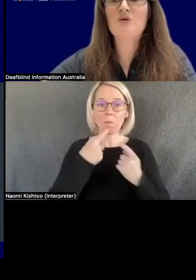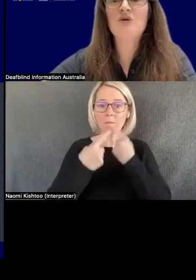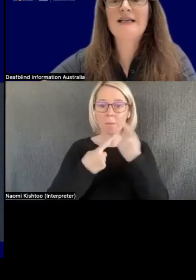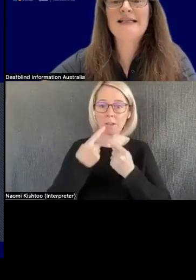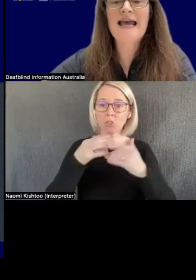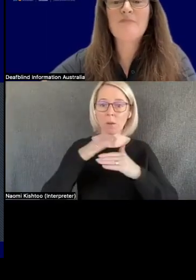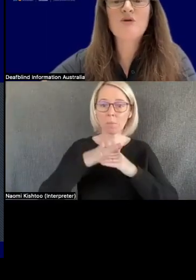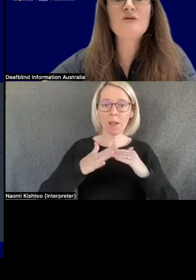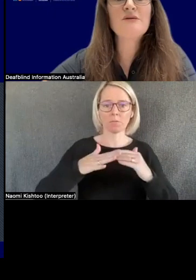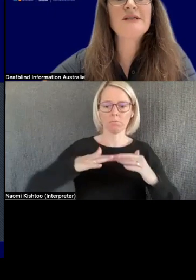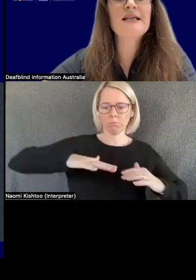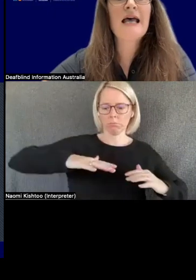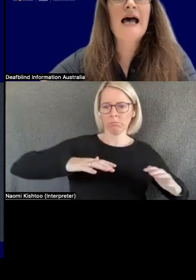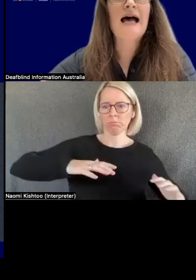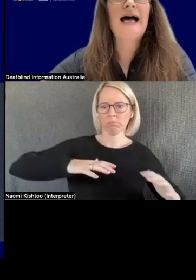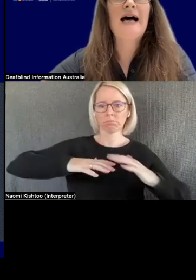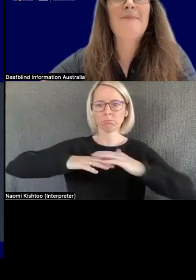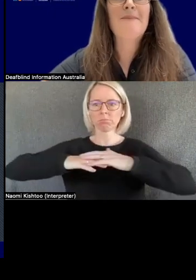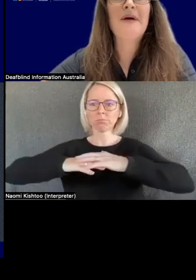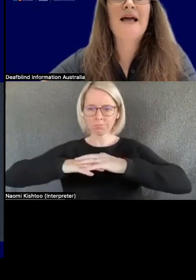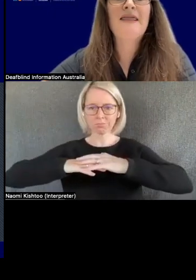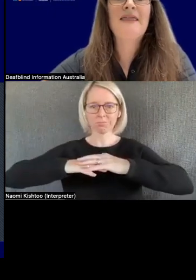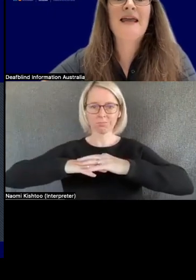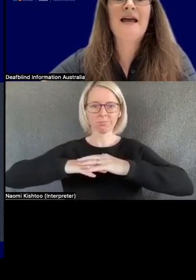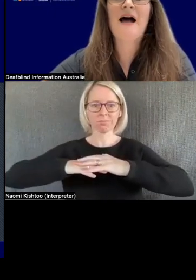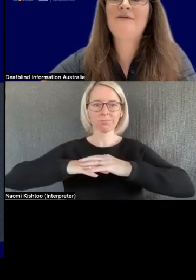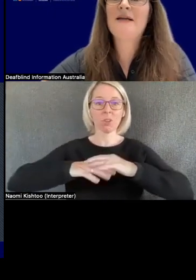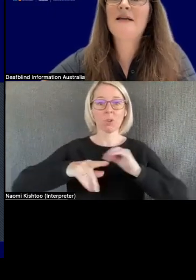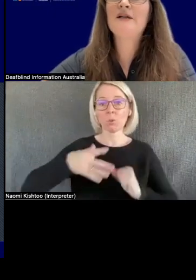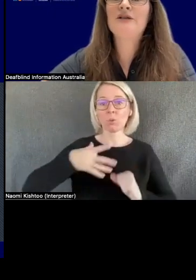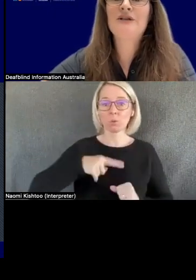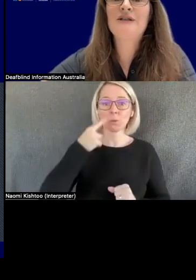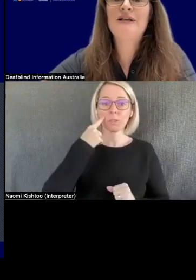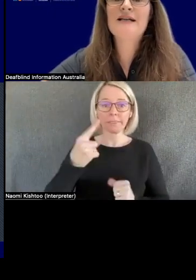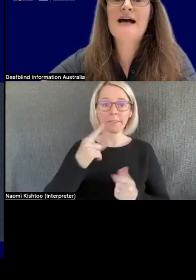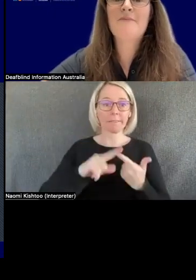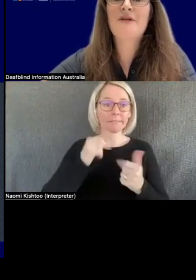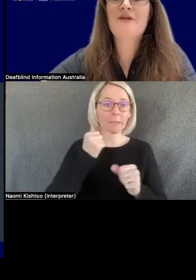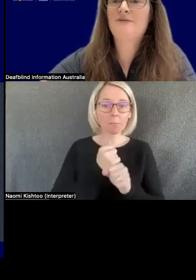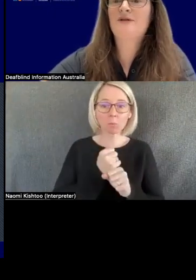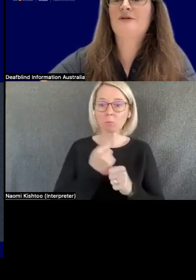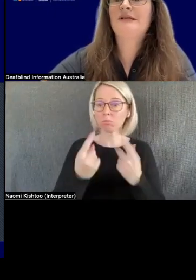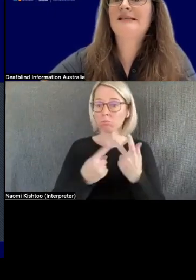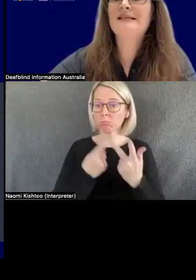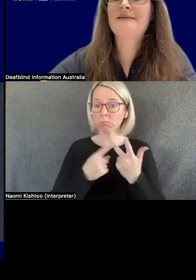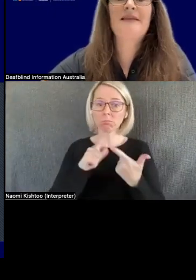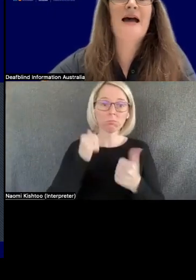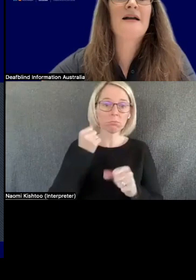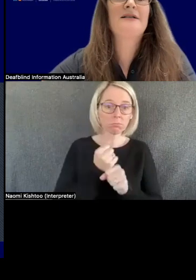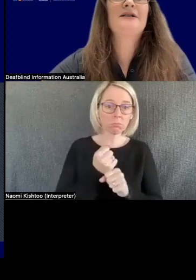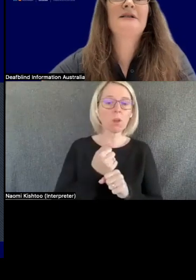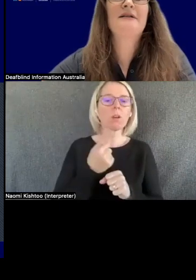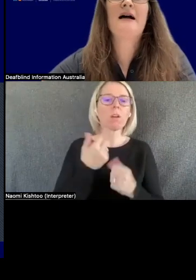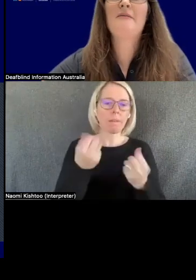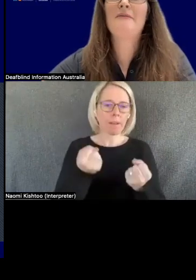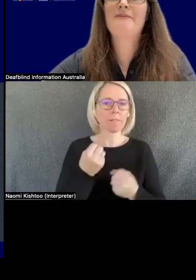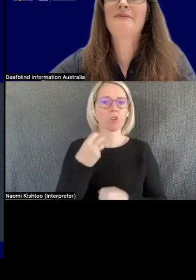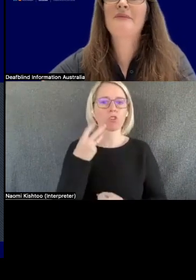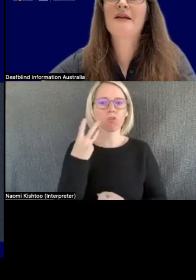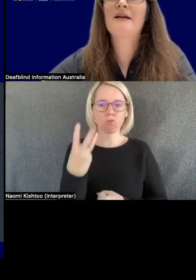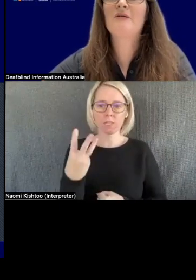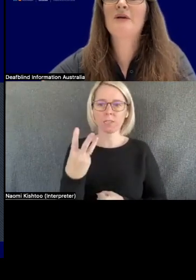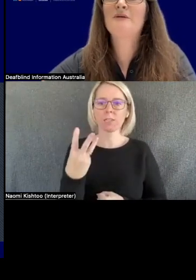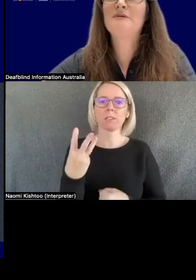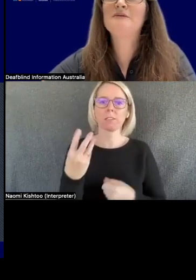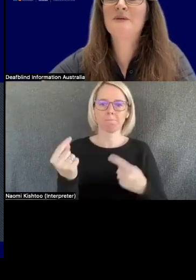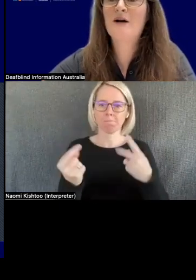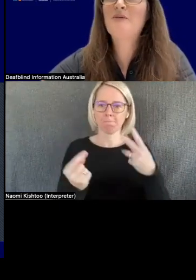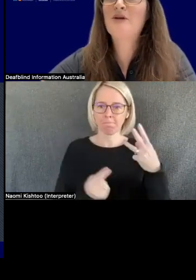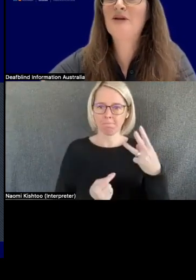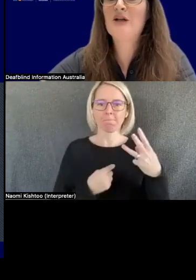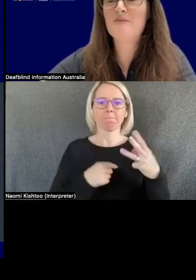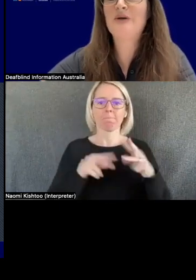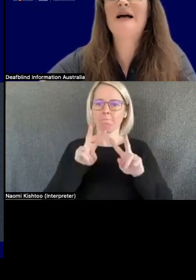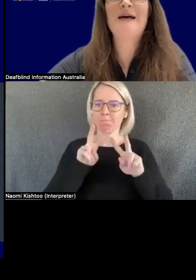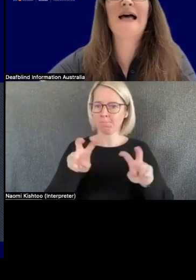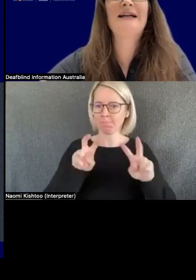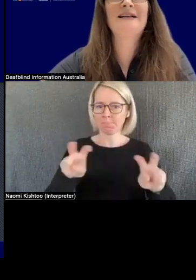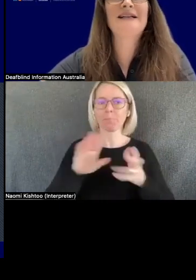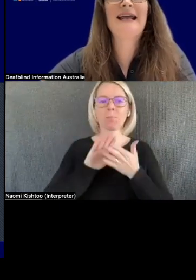more examples, there I’ve included three resources that will help you learn more about hand under